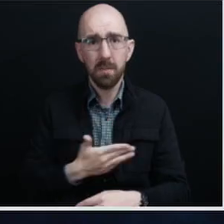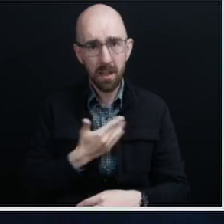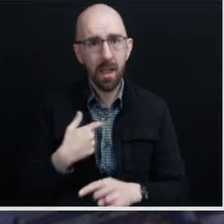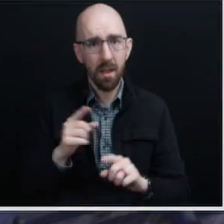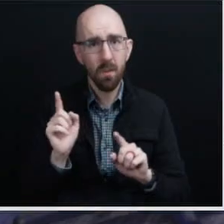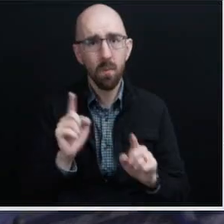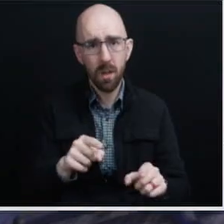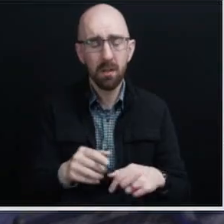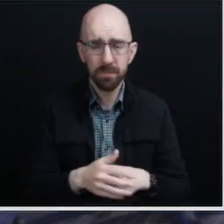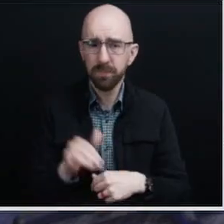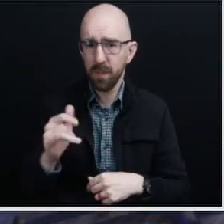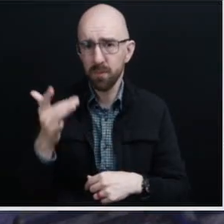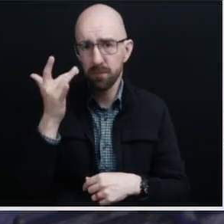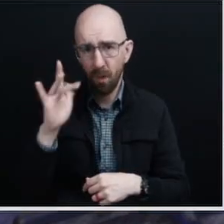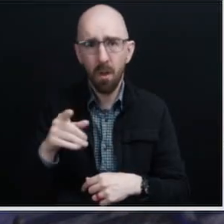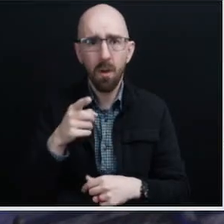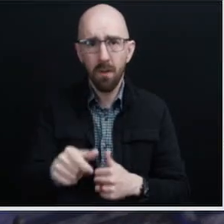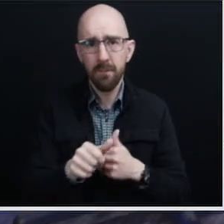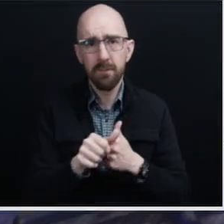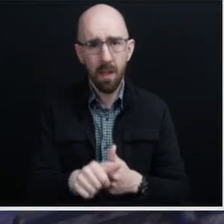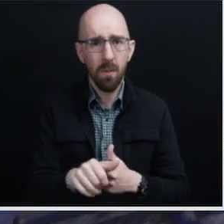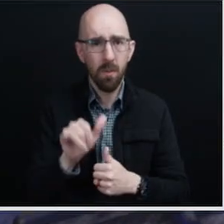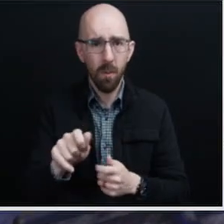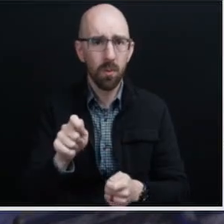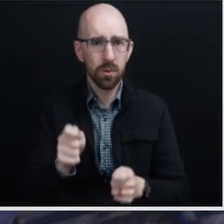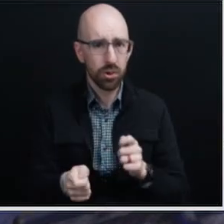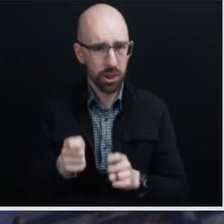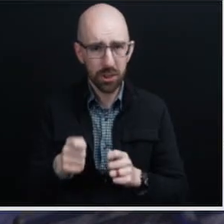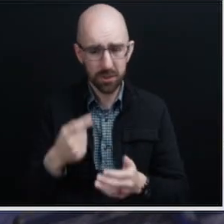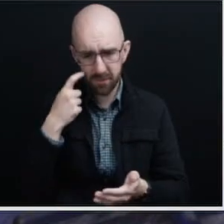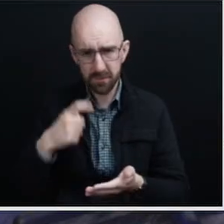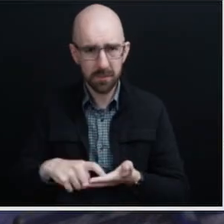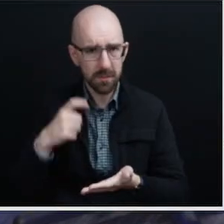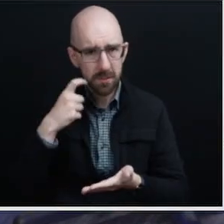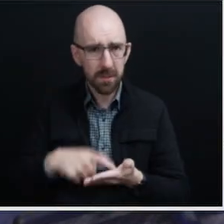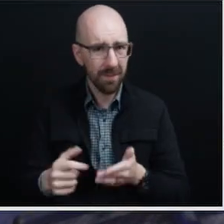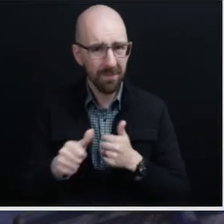smart that you were following those changes and you just followed that gut instinct. You sprung